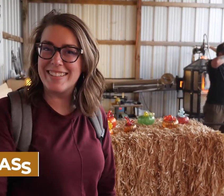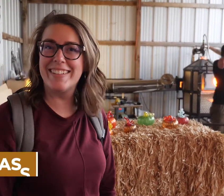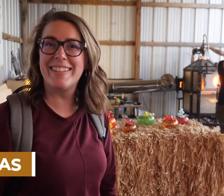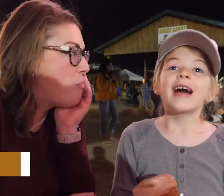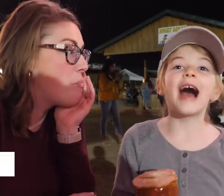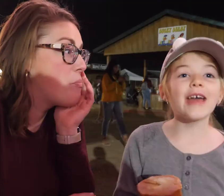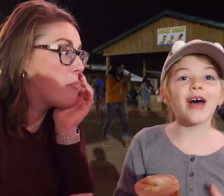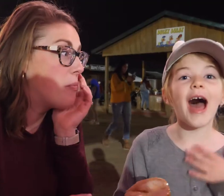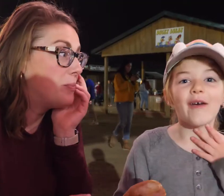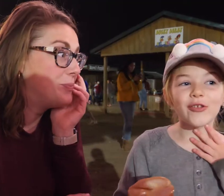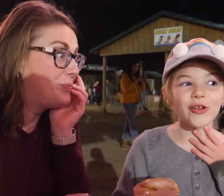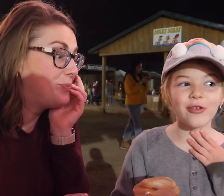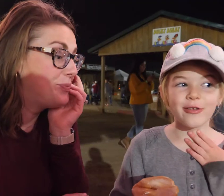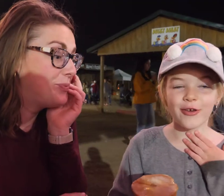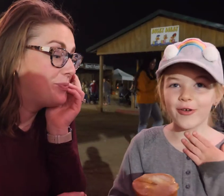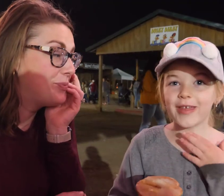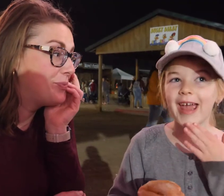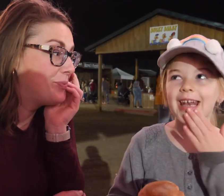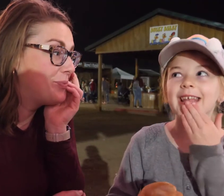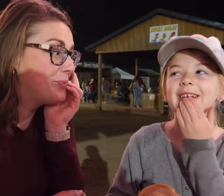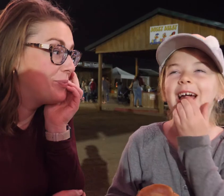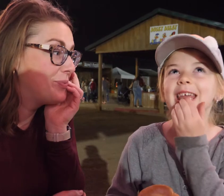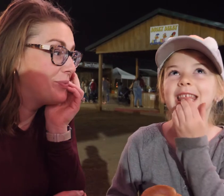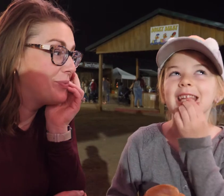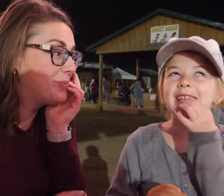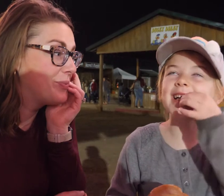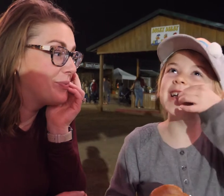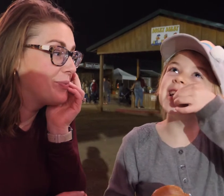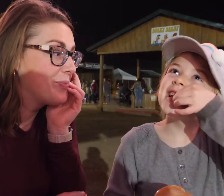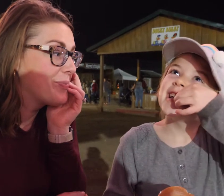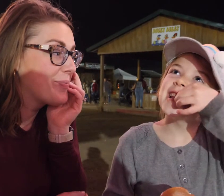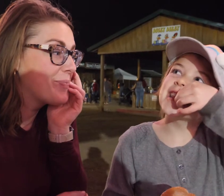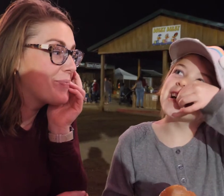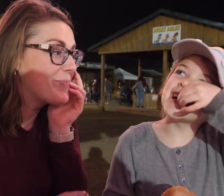Guys I have a loose tooth and it's this one.